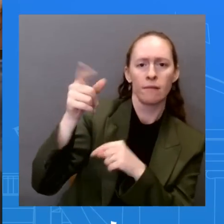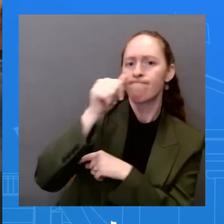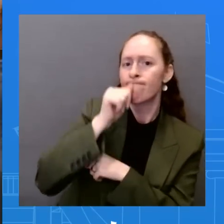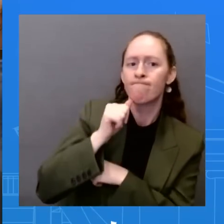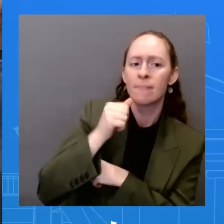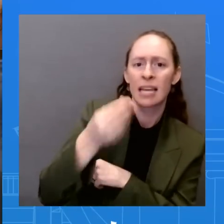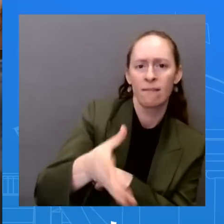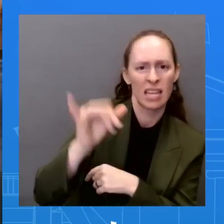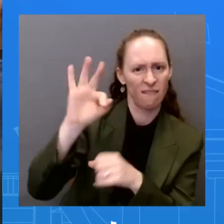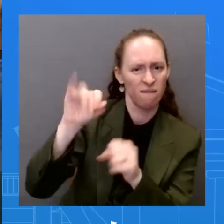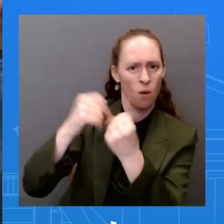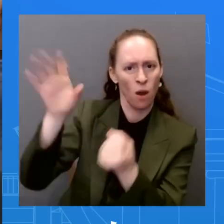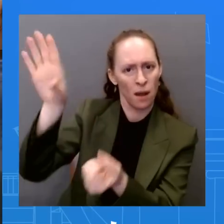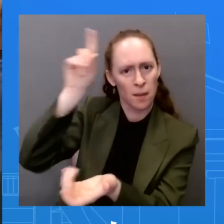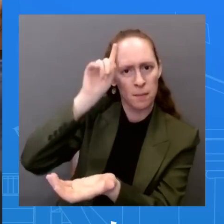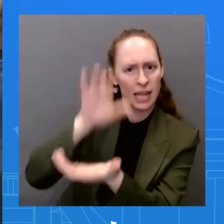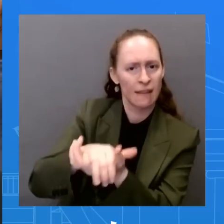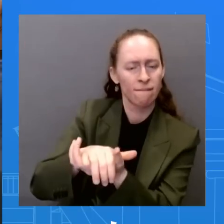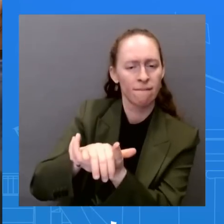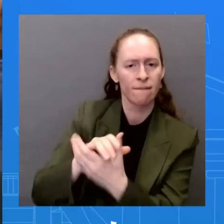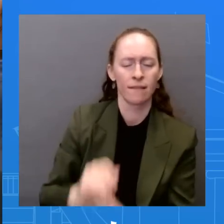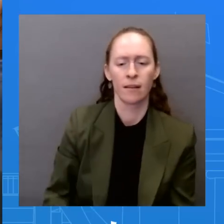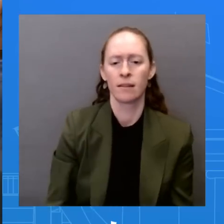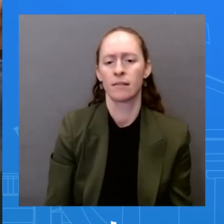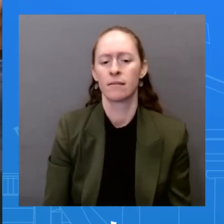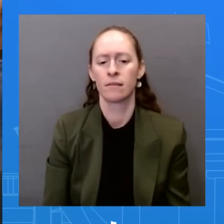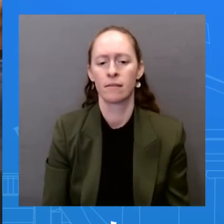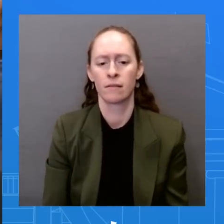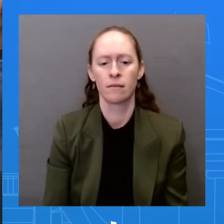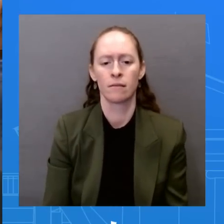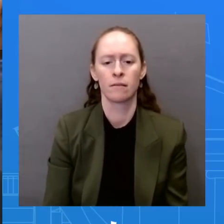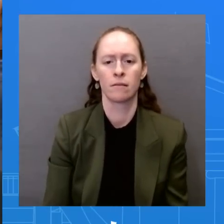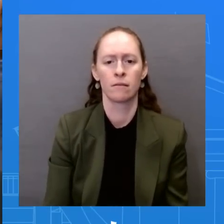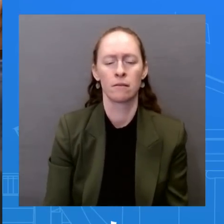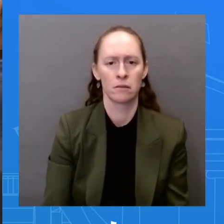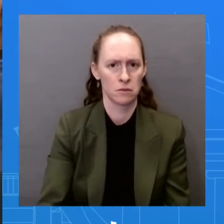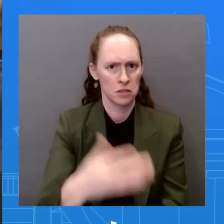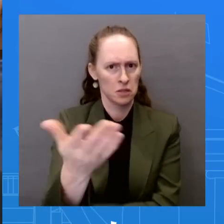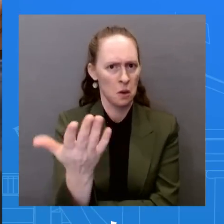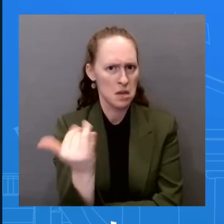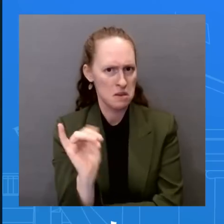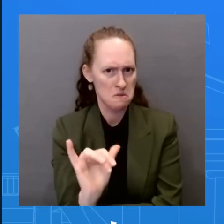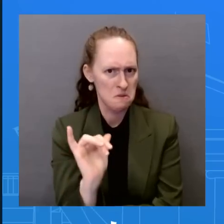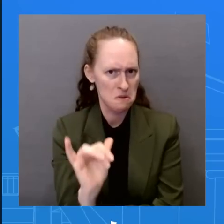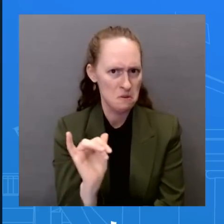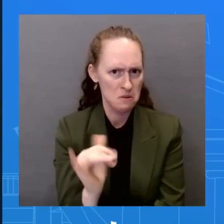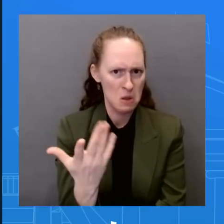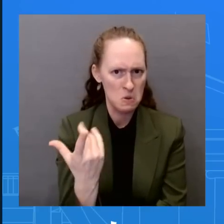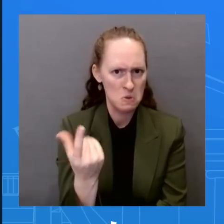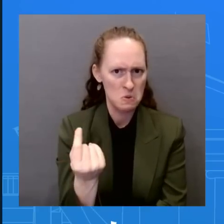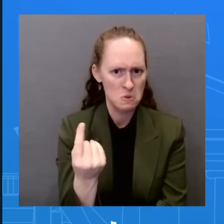and moral concerns to not include birth control in their plans that they offer ? Ms. Jean-Pierre: So, as for that decision --